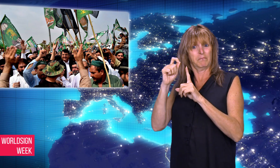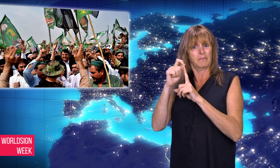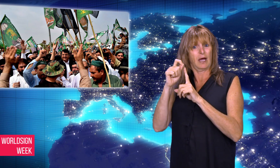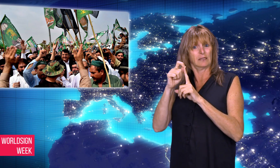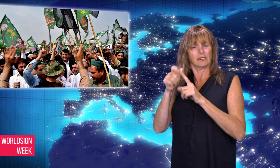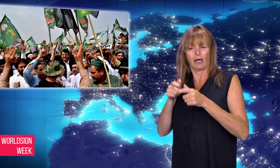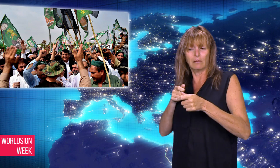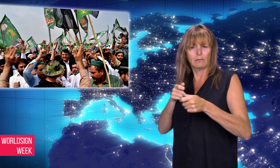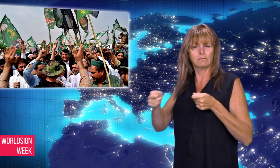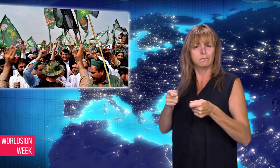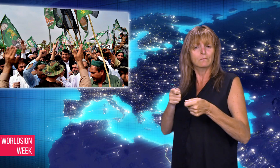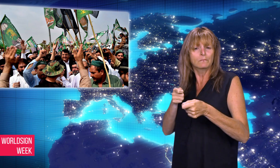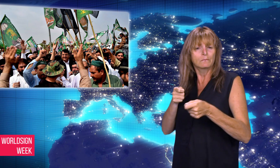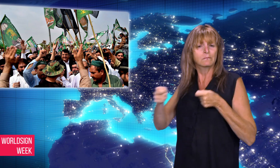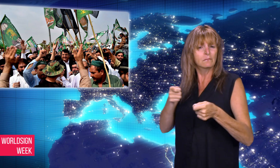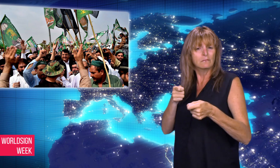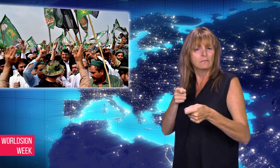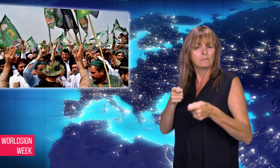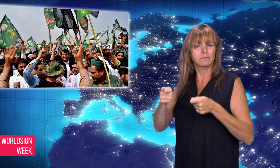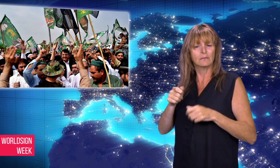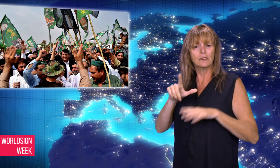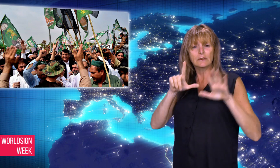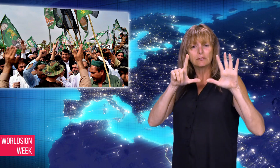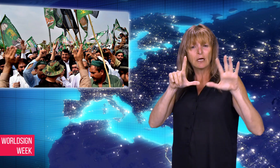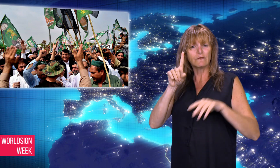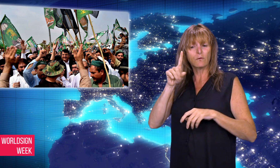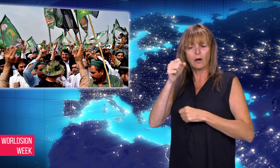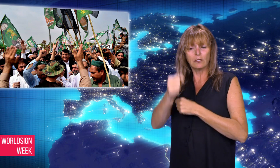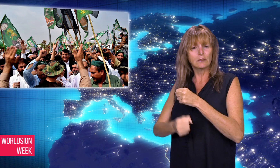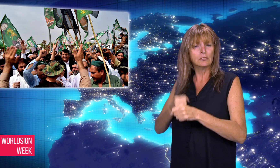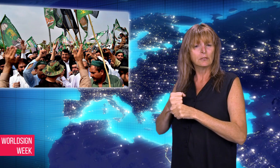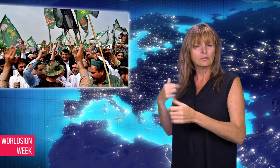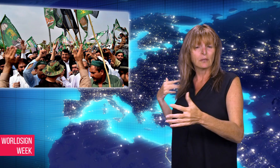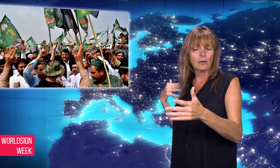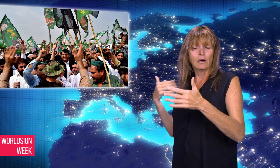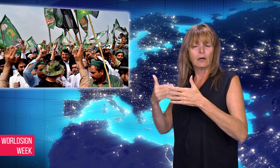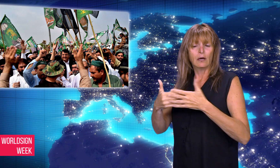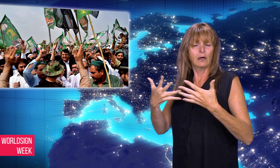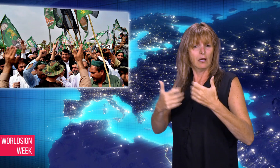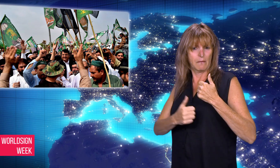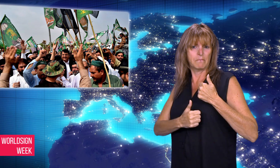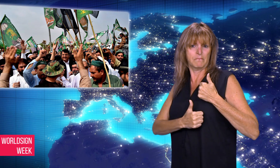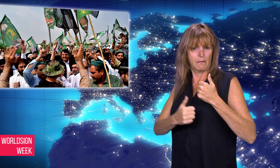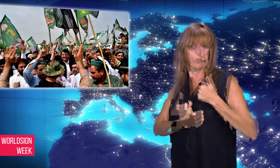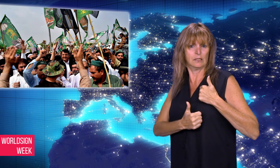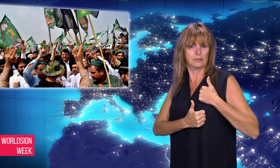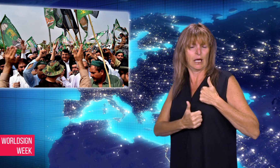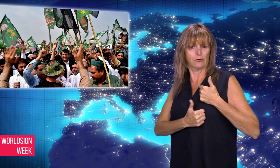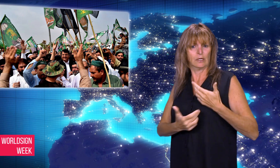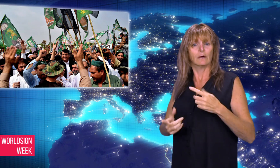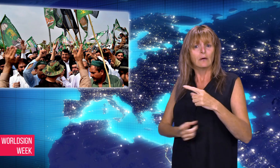accused the military of interfering